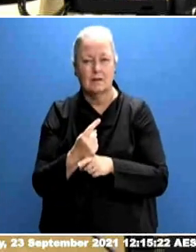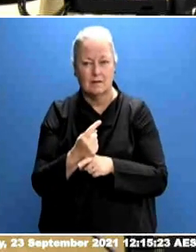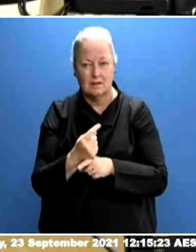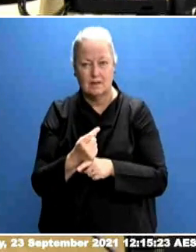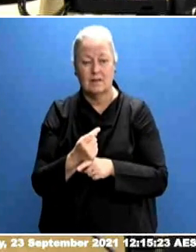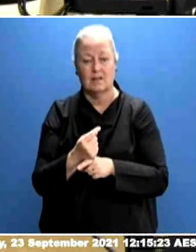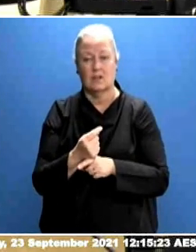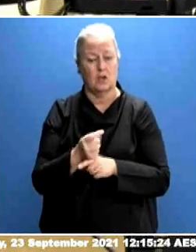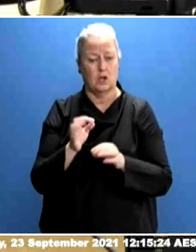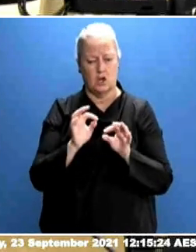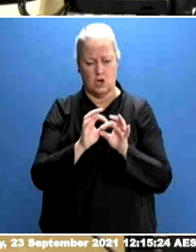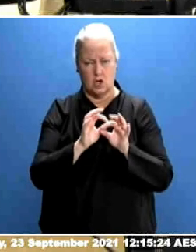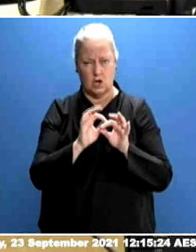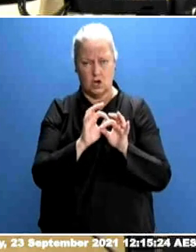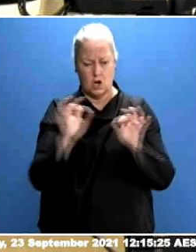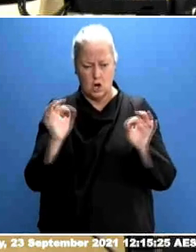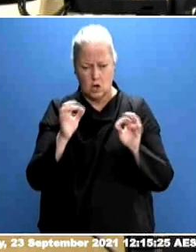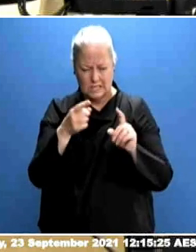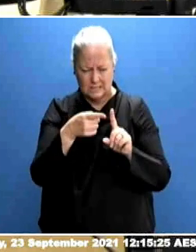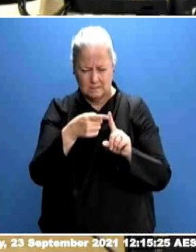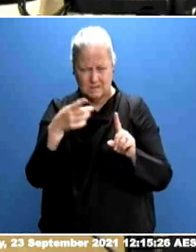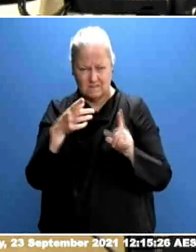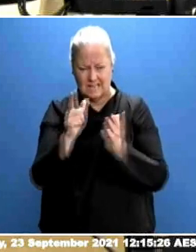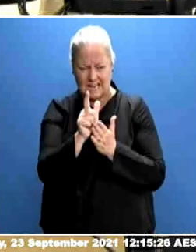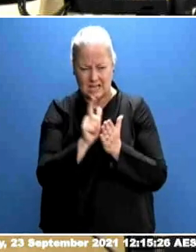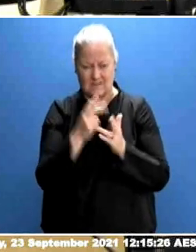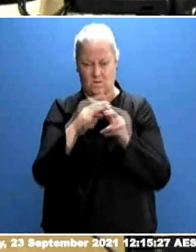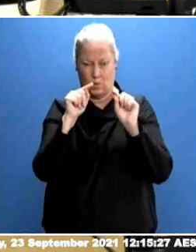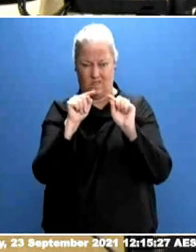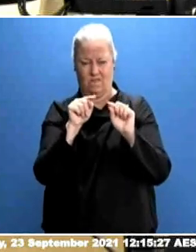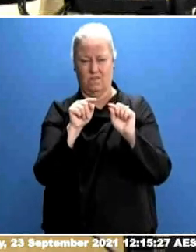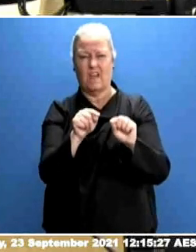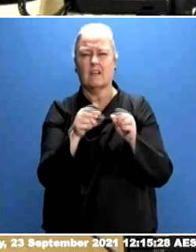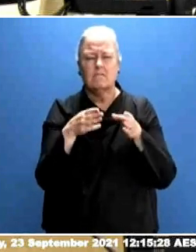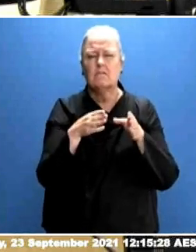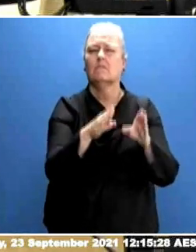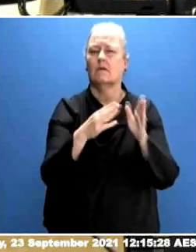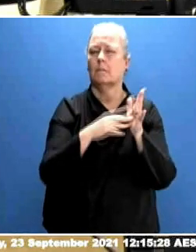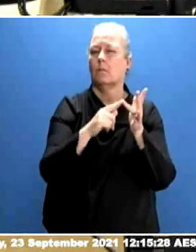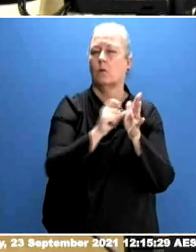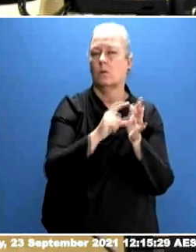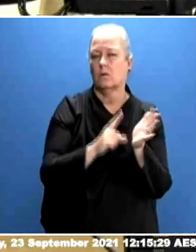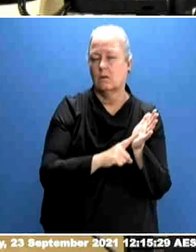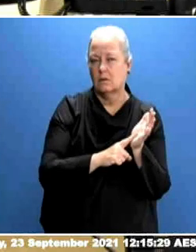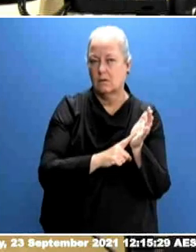being some specific legislation for this model, what is your understanding then about what is relied upon